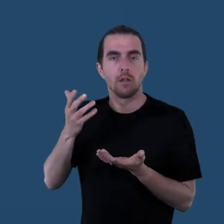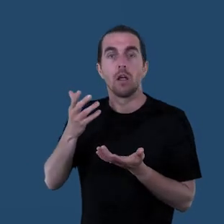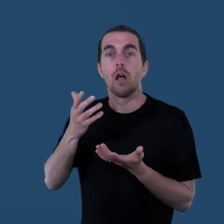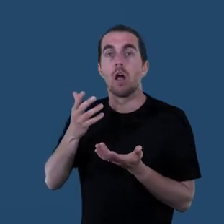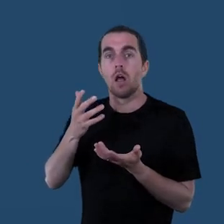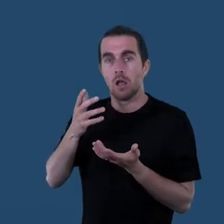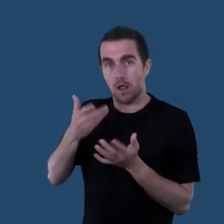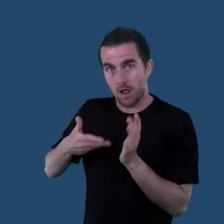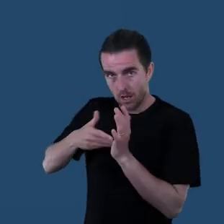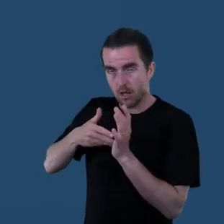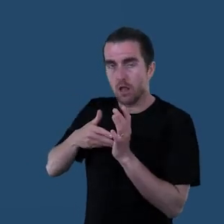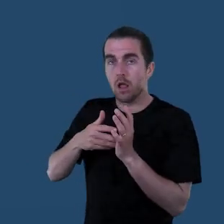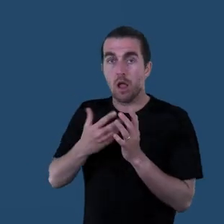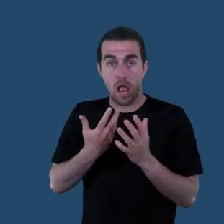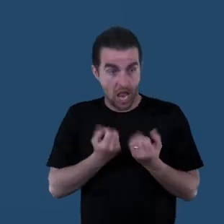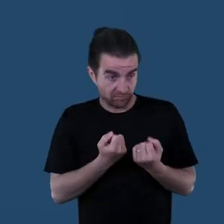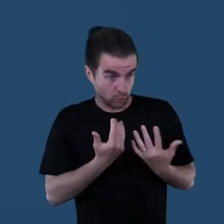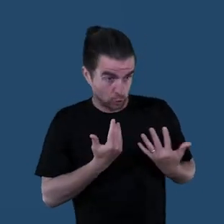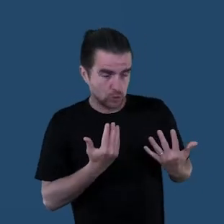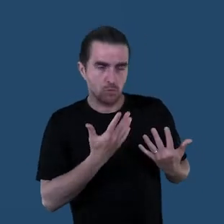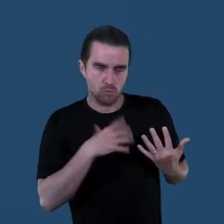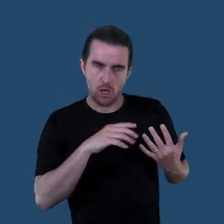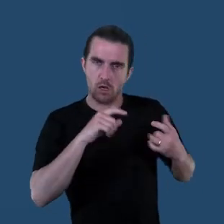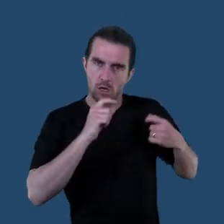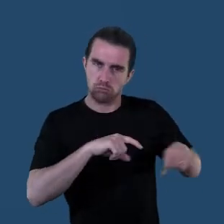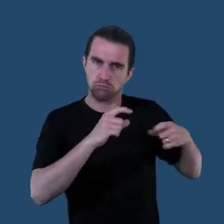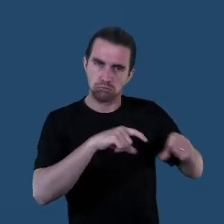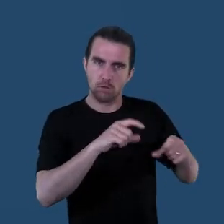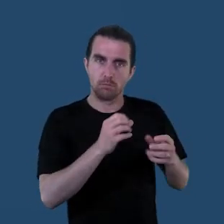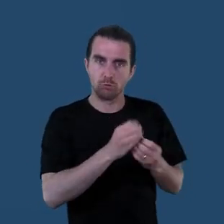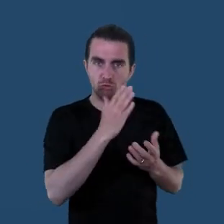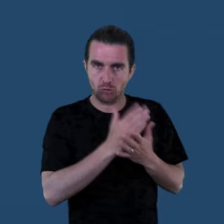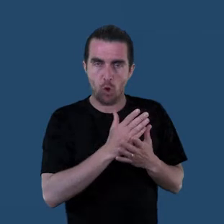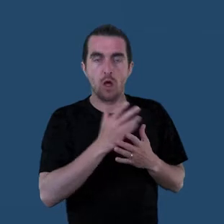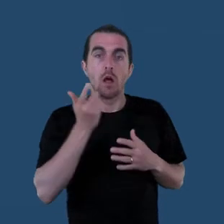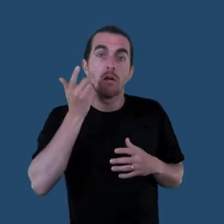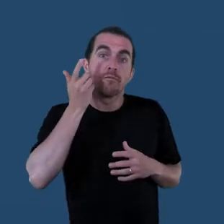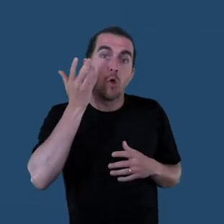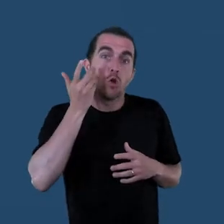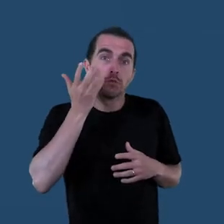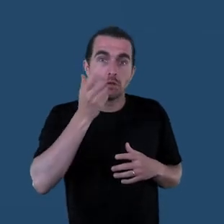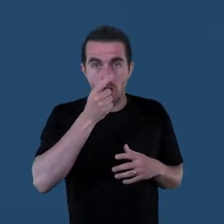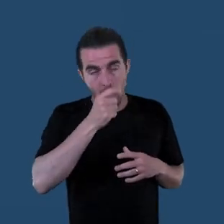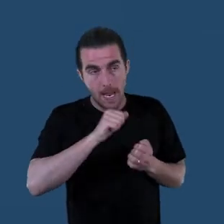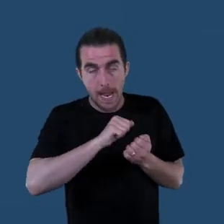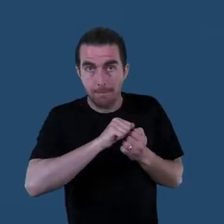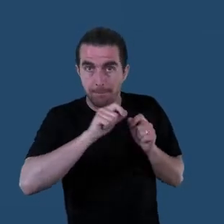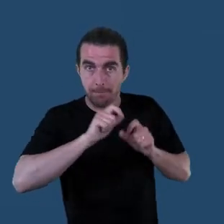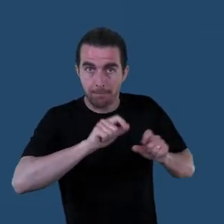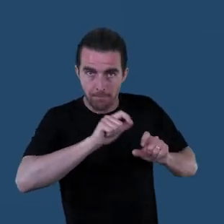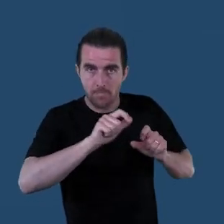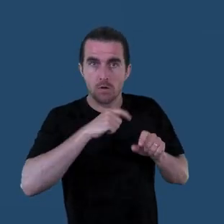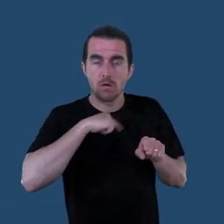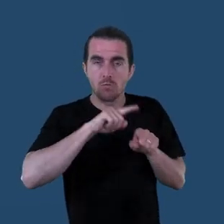But it's also about preserving our specimens, making sure we're almost future-proofing them. So not trying to do any treatments that might hinder